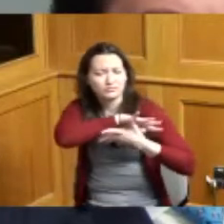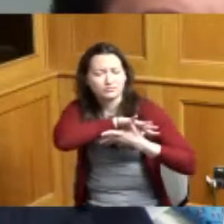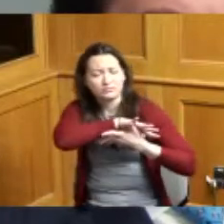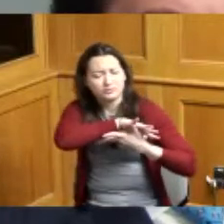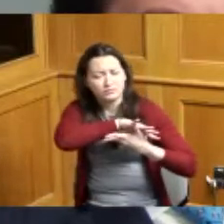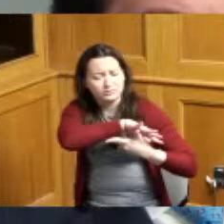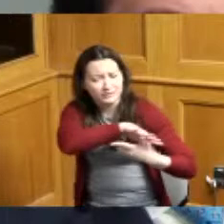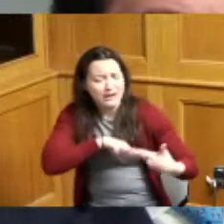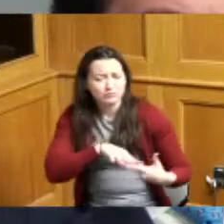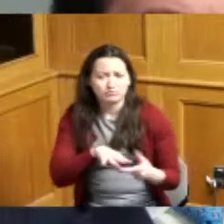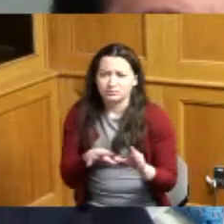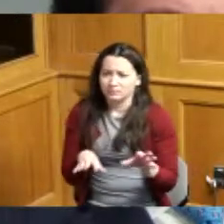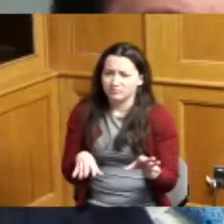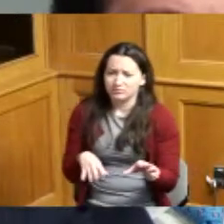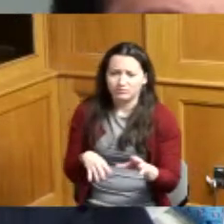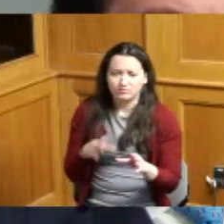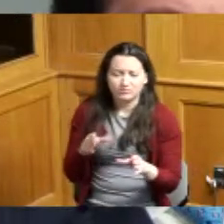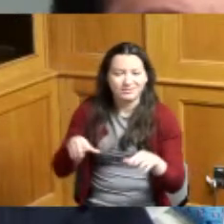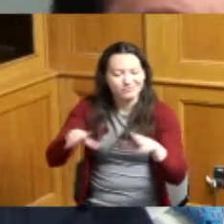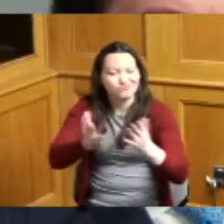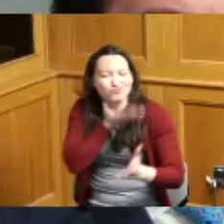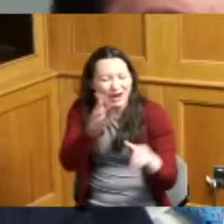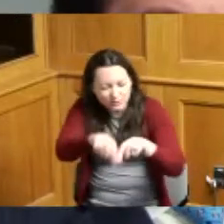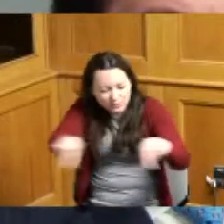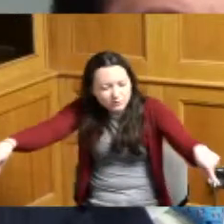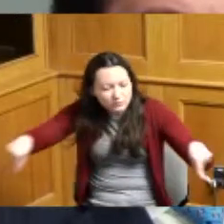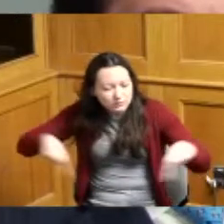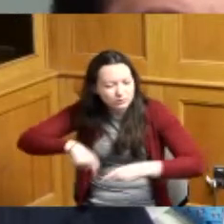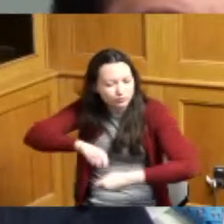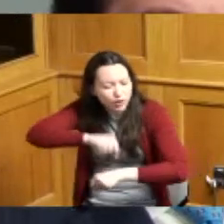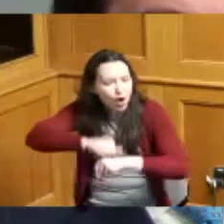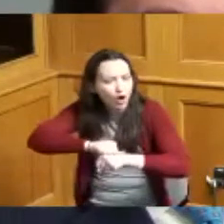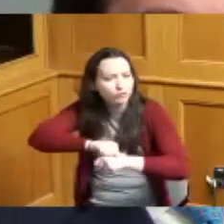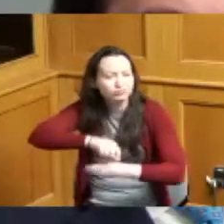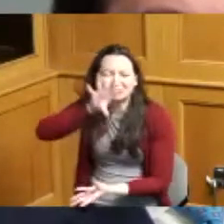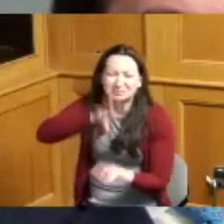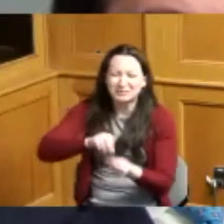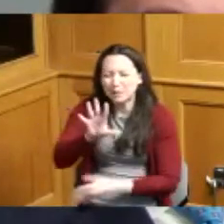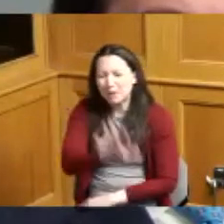uh totaling uh the pitch and the and the concrete work uh totaling roughly 10 million I think that